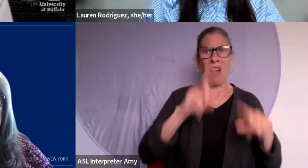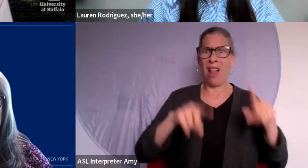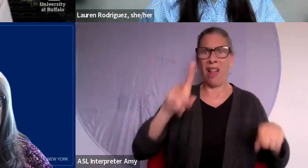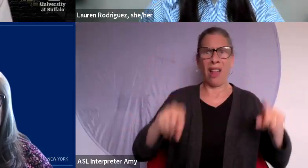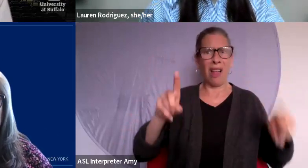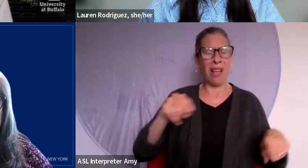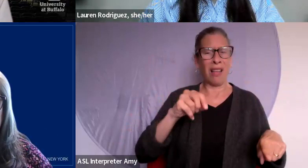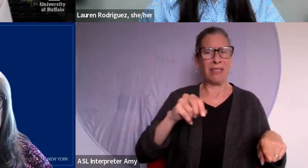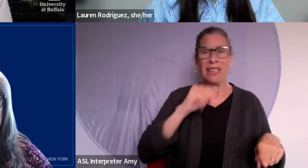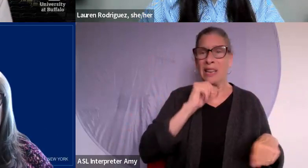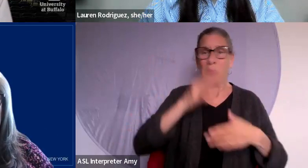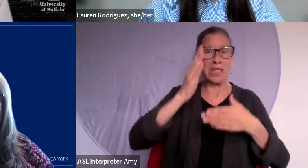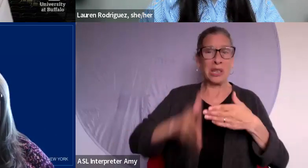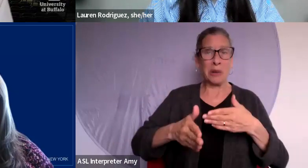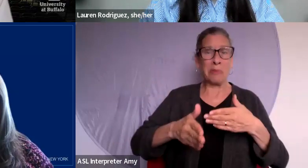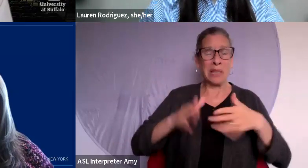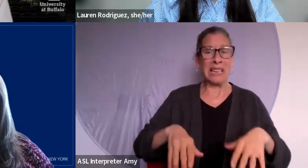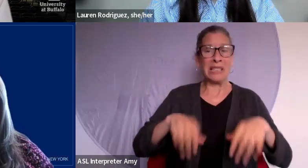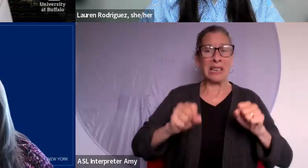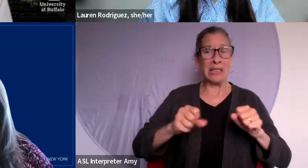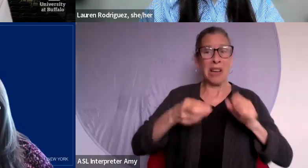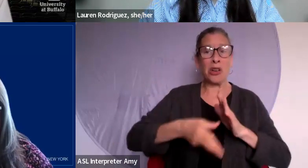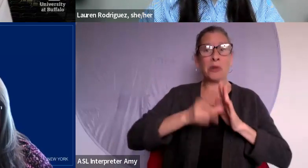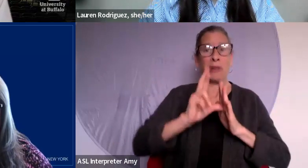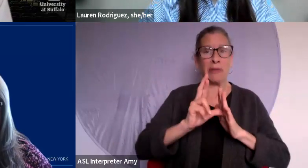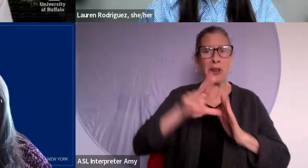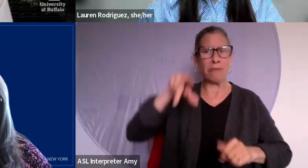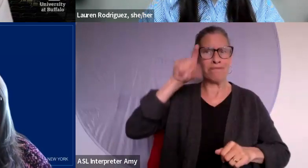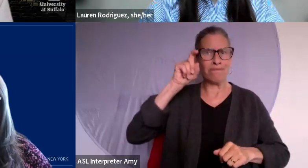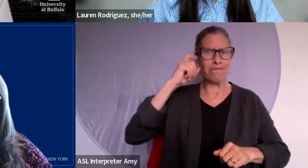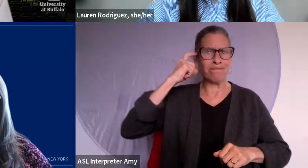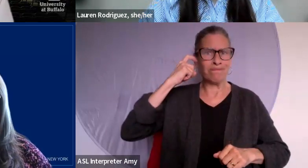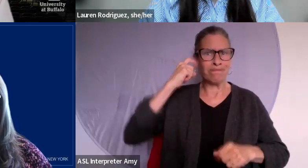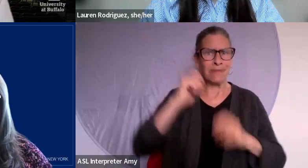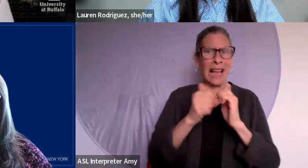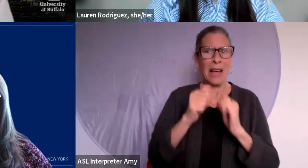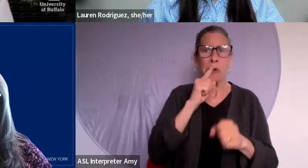us to conduct the reviews. So this raises several questions for us in terms of how do we ensure that tools are being